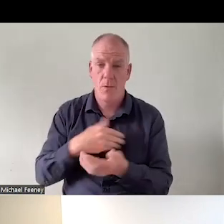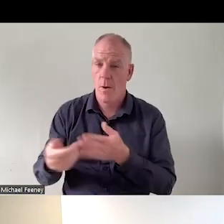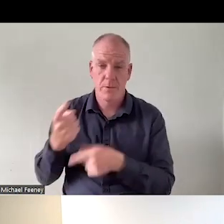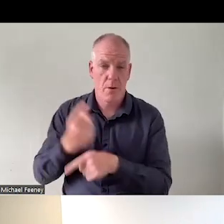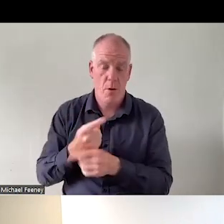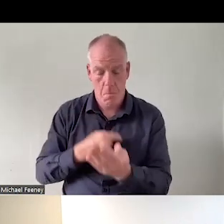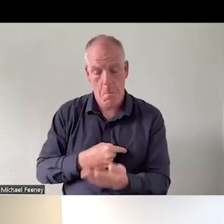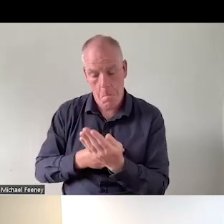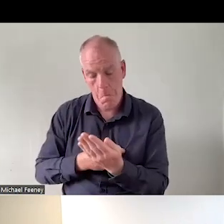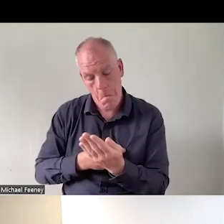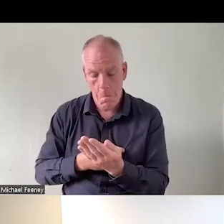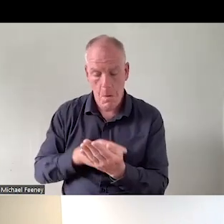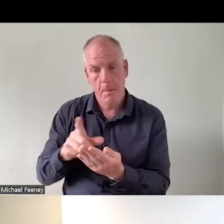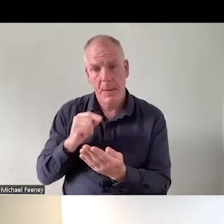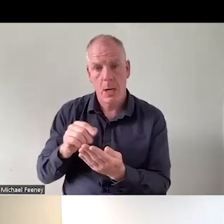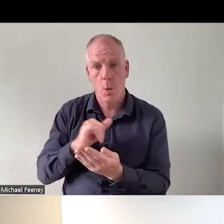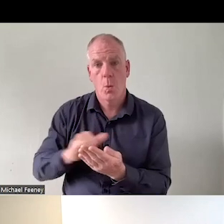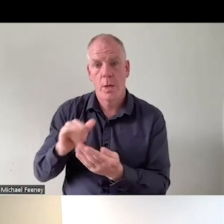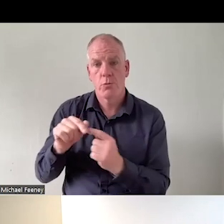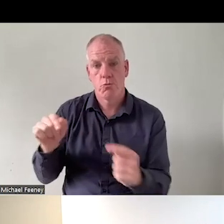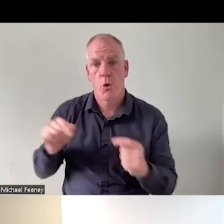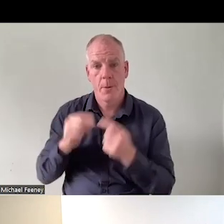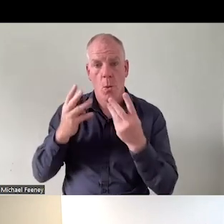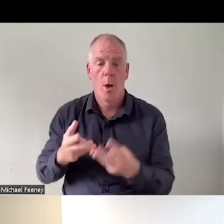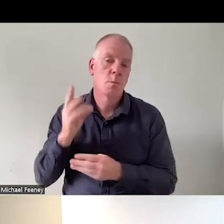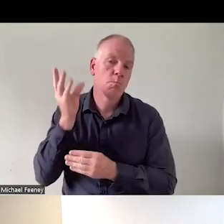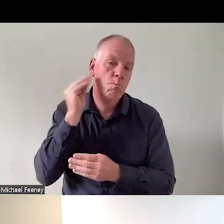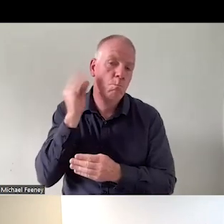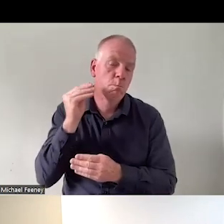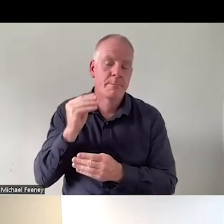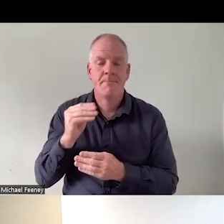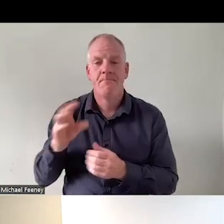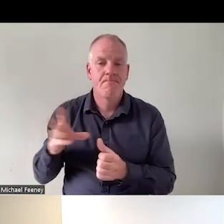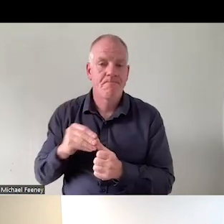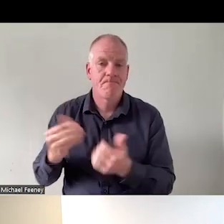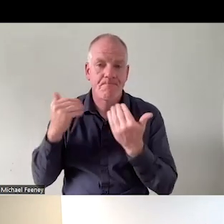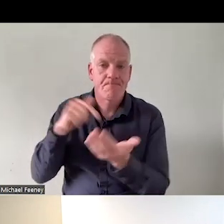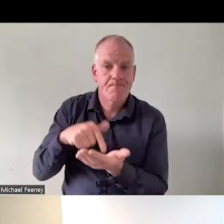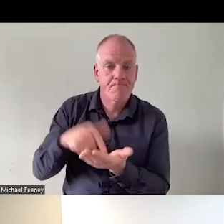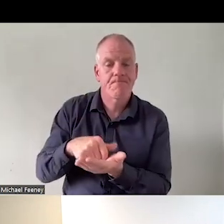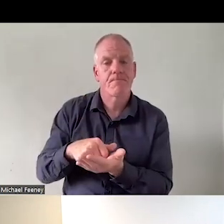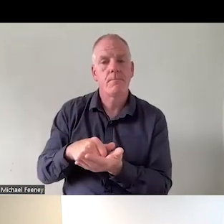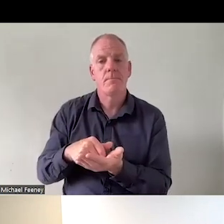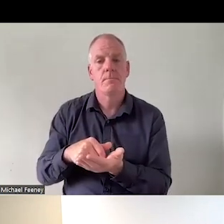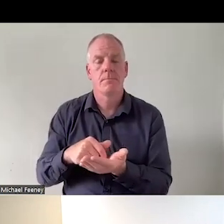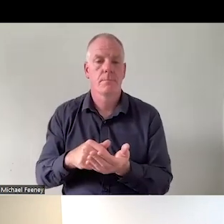So, you could choose the room that you're in, for example, or particular content that you can see.